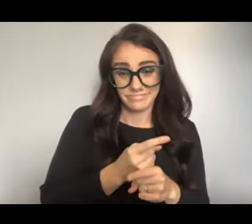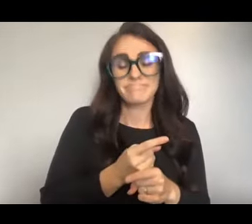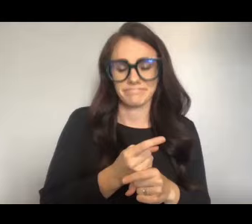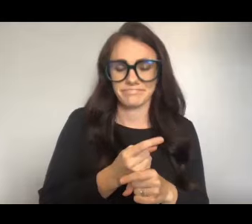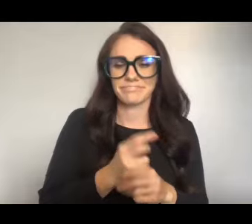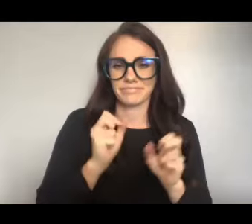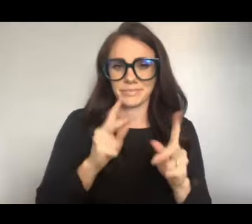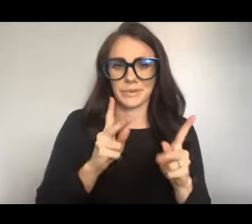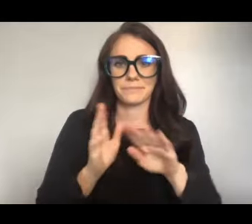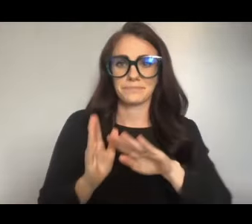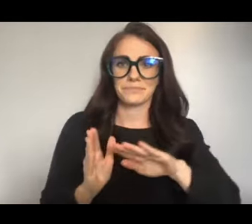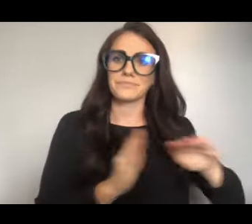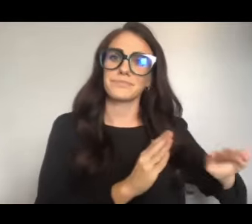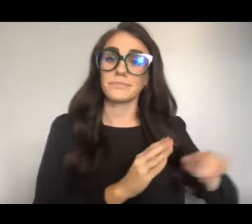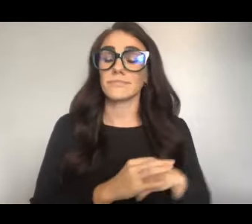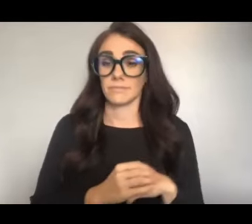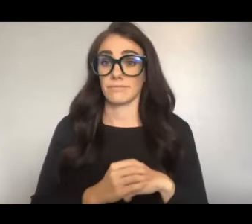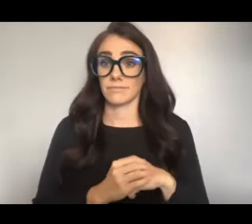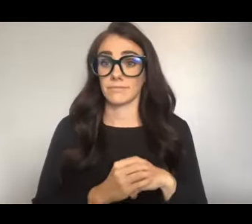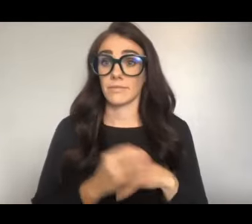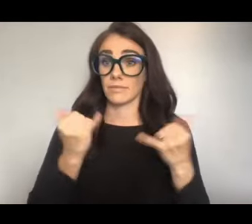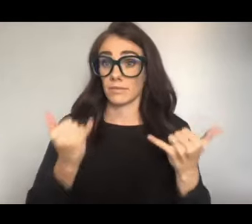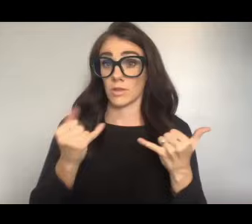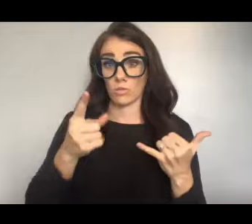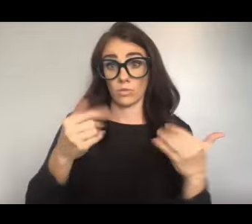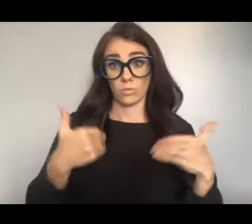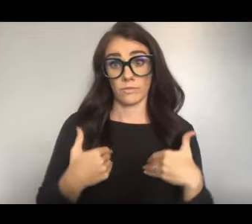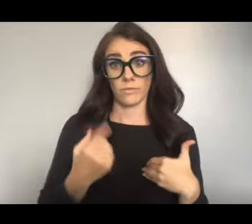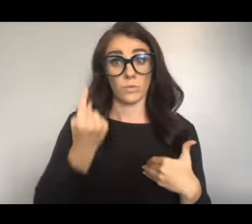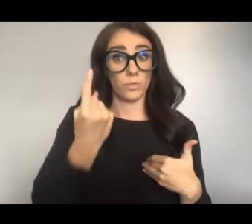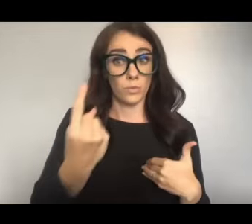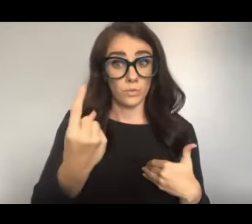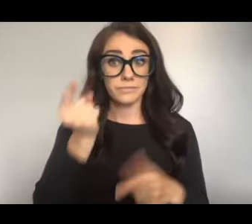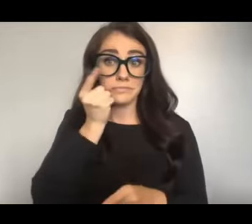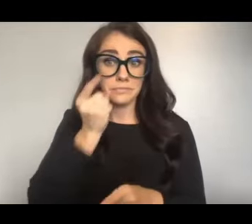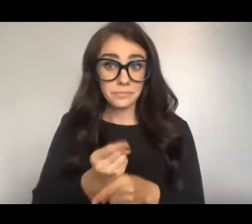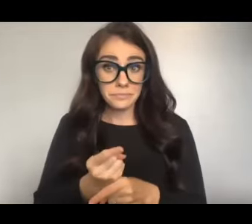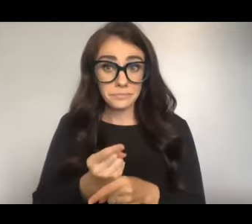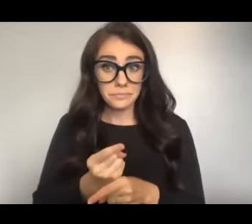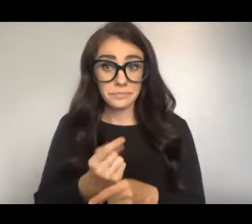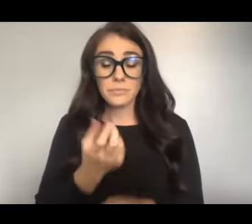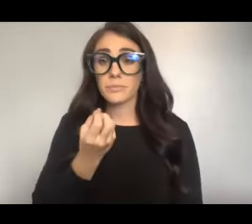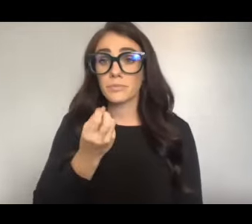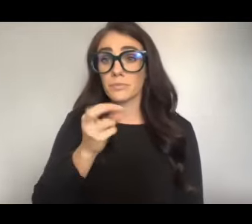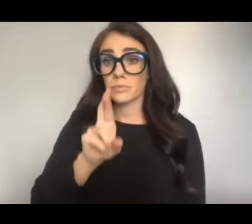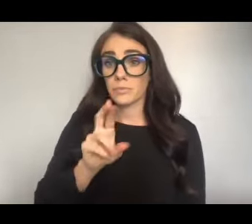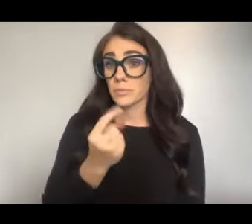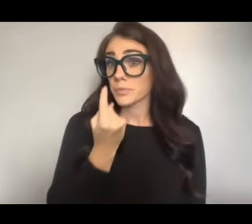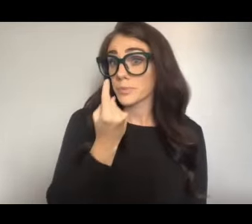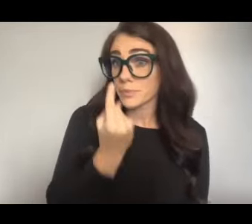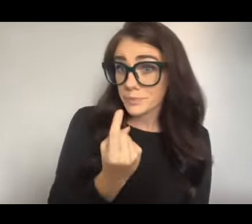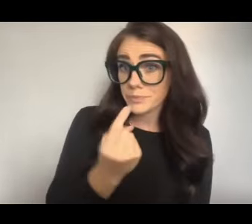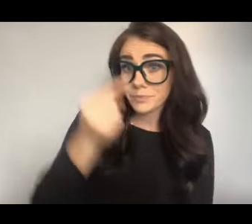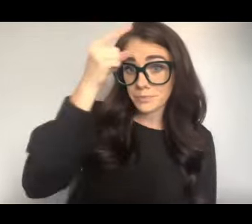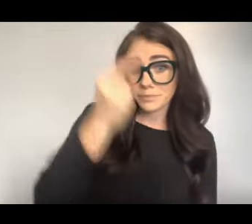It's pretty easy right. Alright so now if you have just one sister or just one